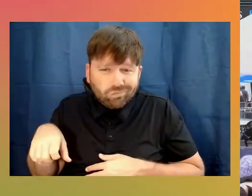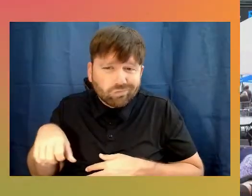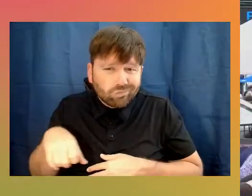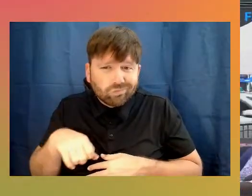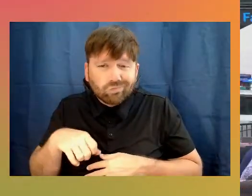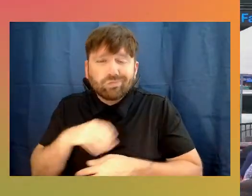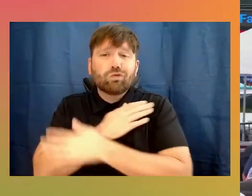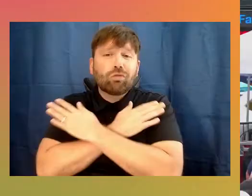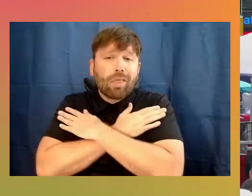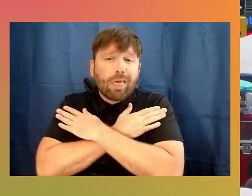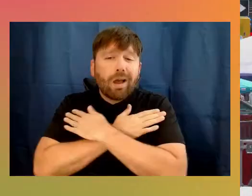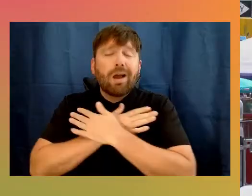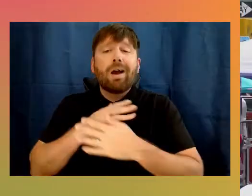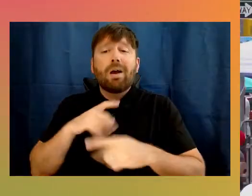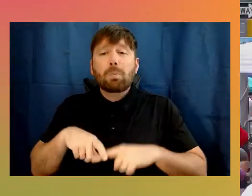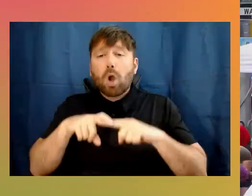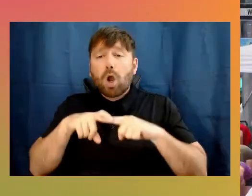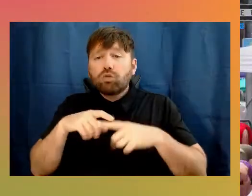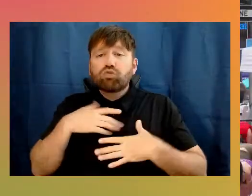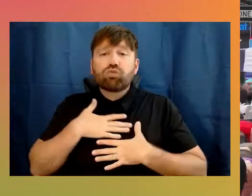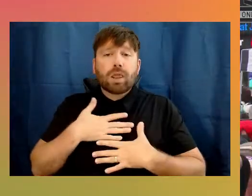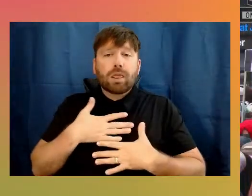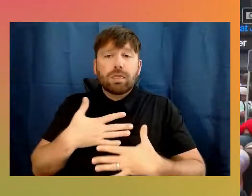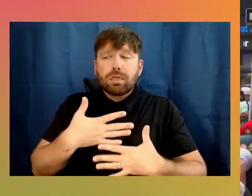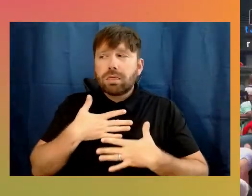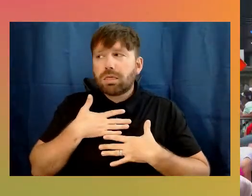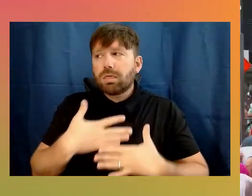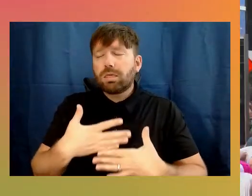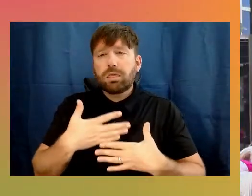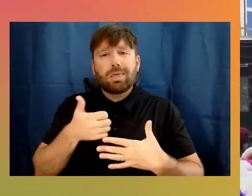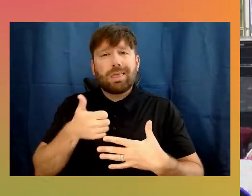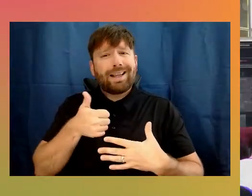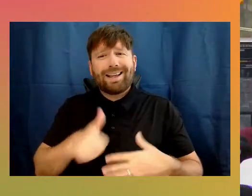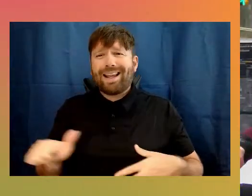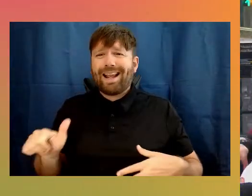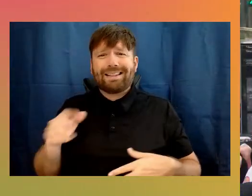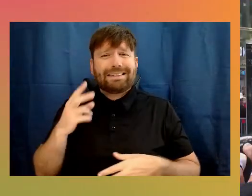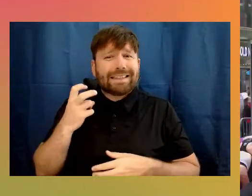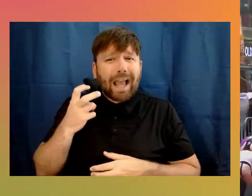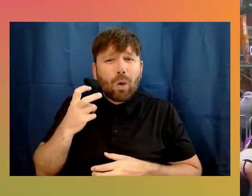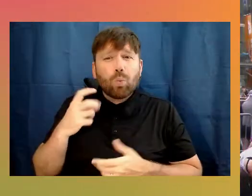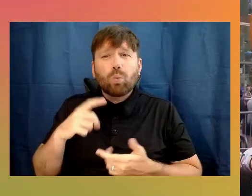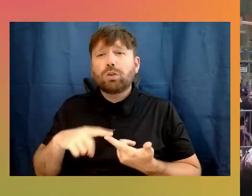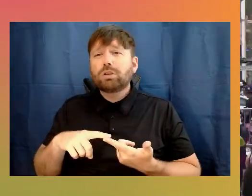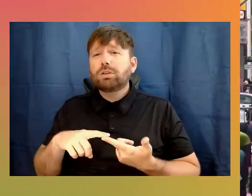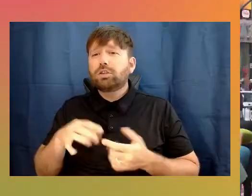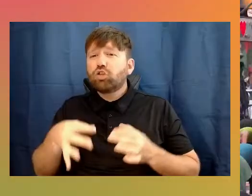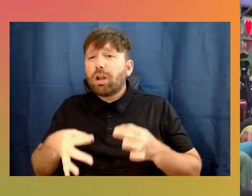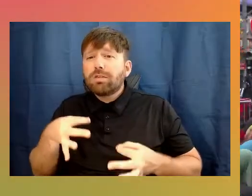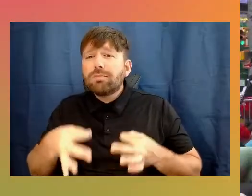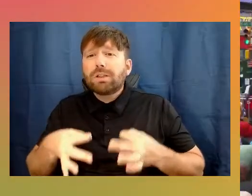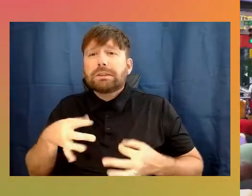MAYBE YOU GRAB OPPOSITE ELBOWS.